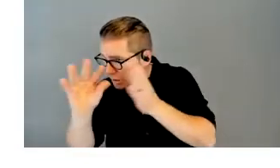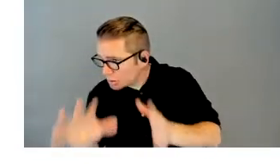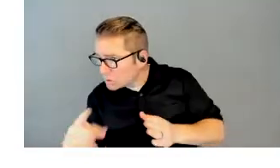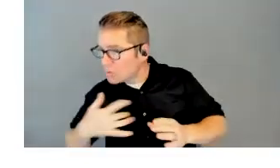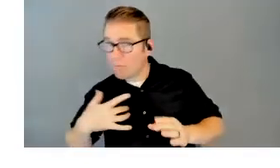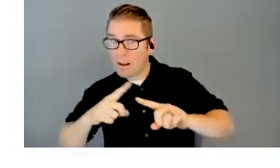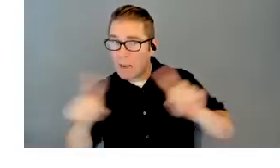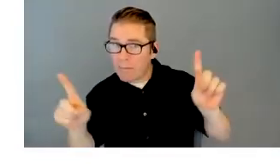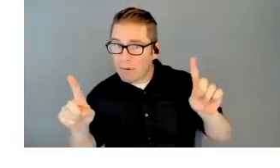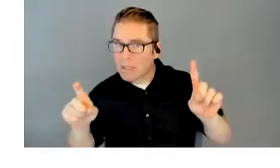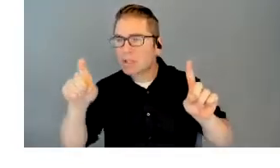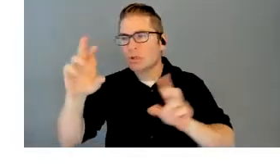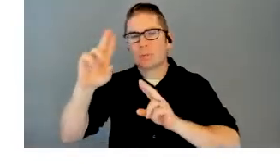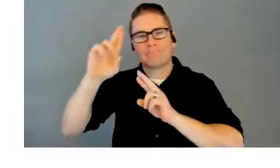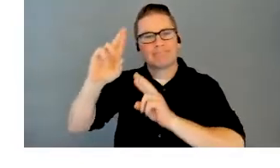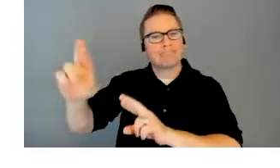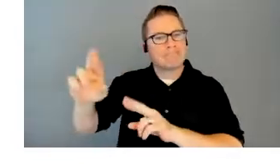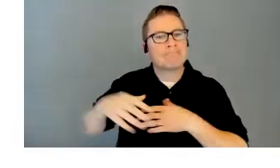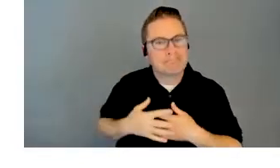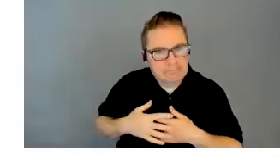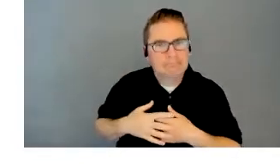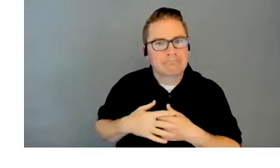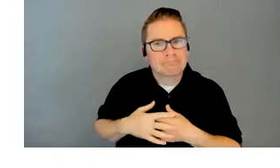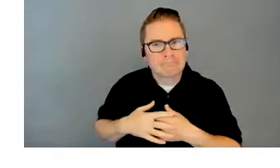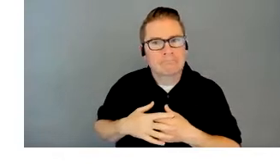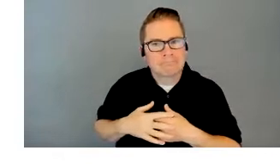so in the description, we had asked everybody to